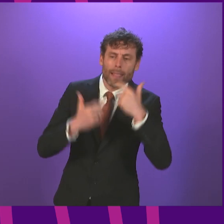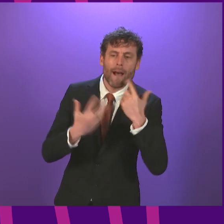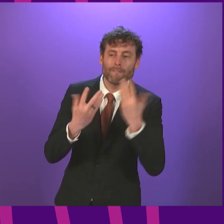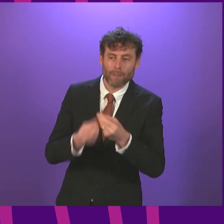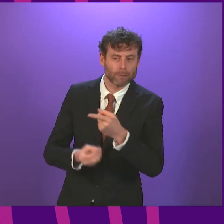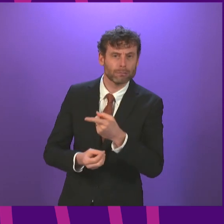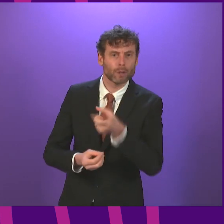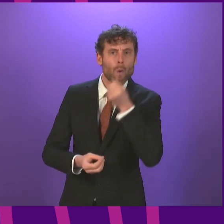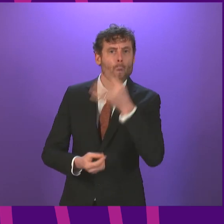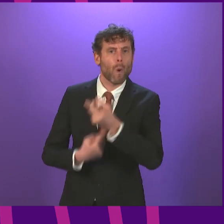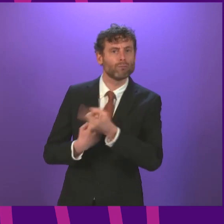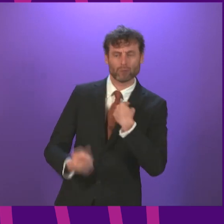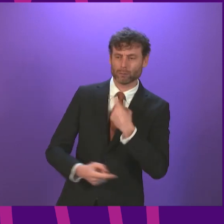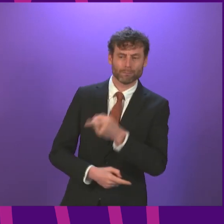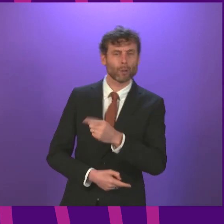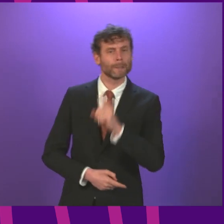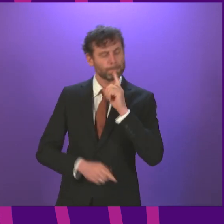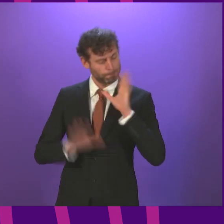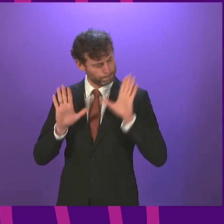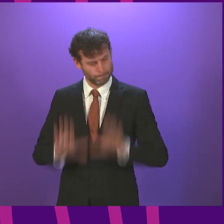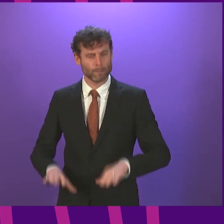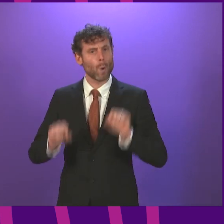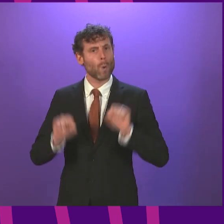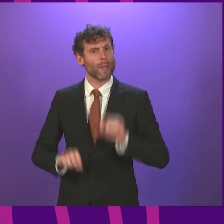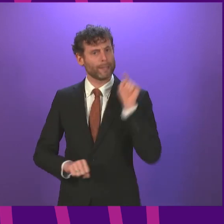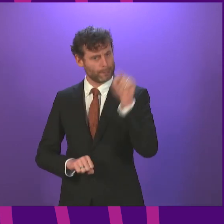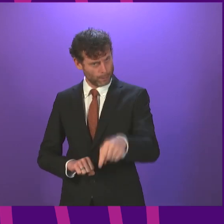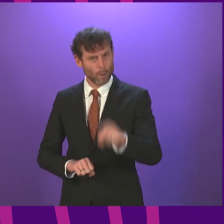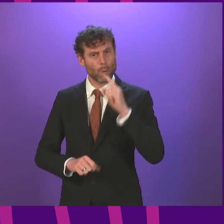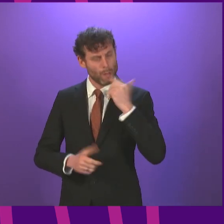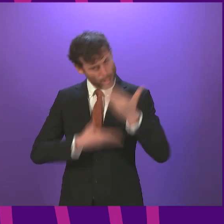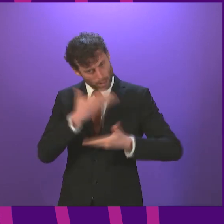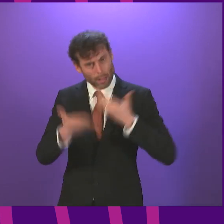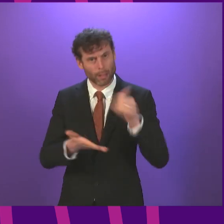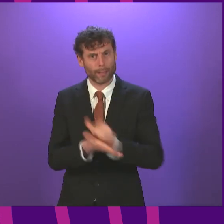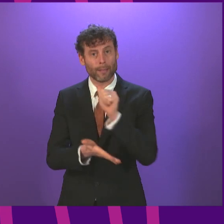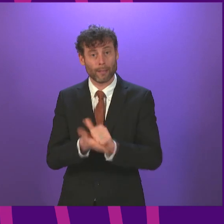that every issue had been covered. The next day, after First Minister’s question time